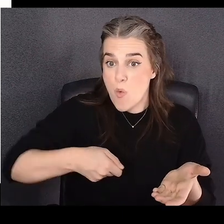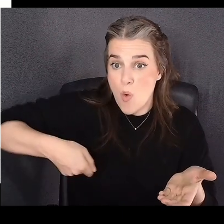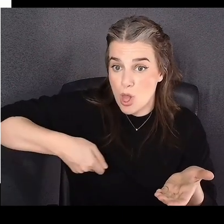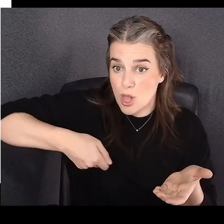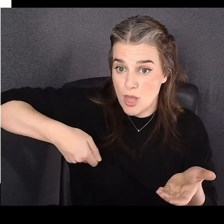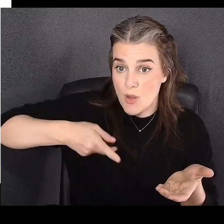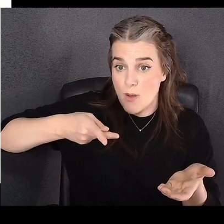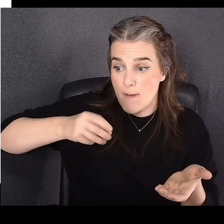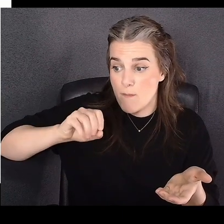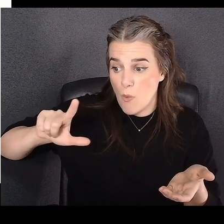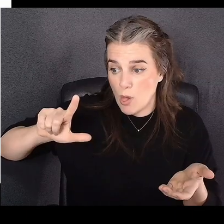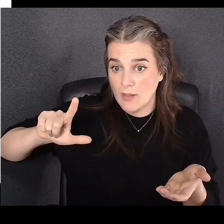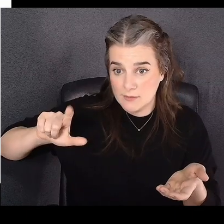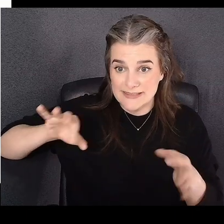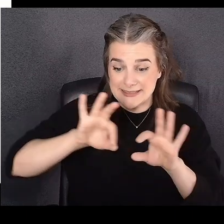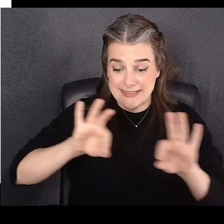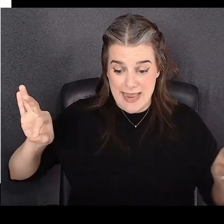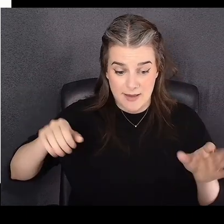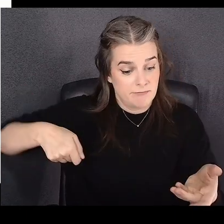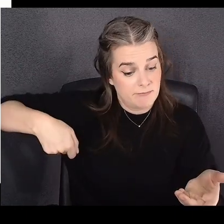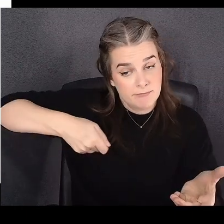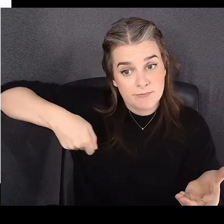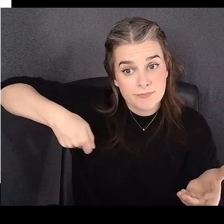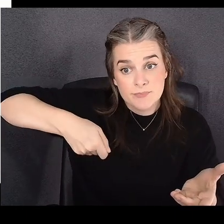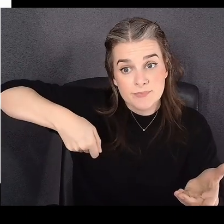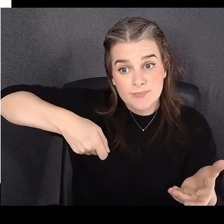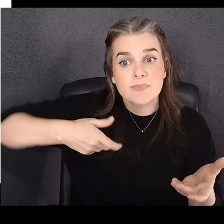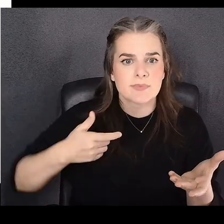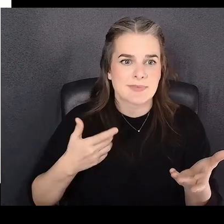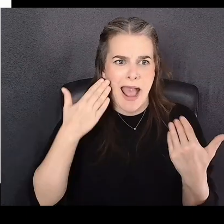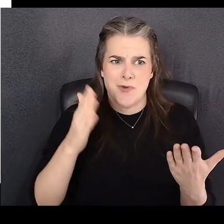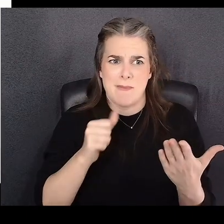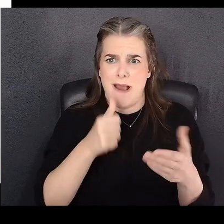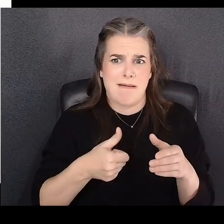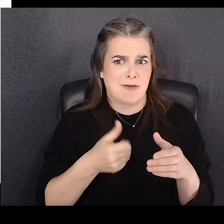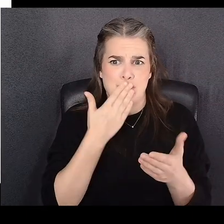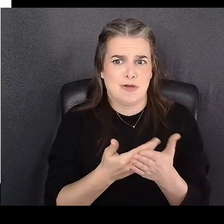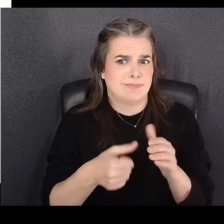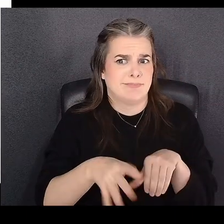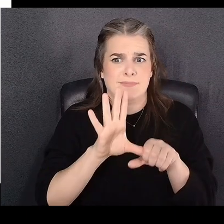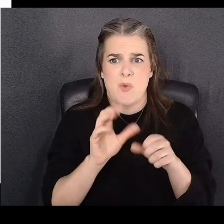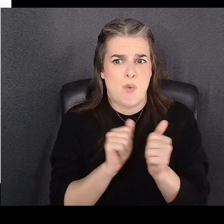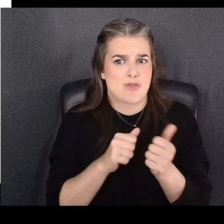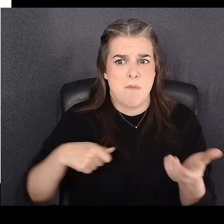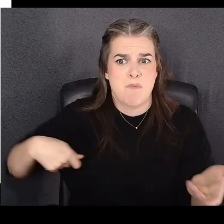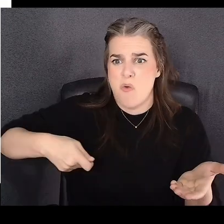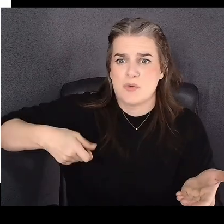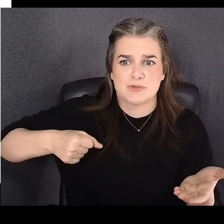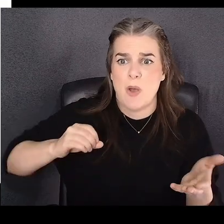But I would modify a pool stick that would use one hand, and it had a little stand that came with it.